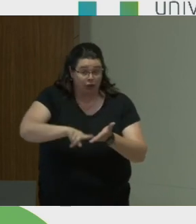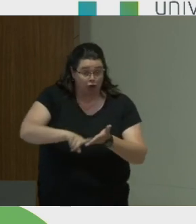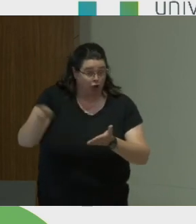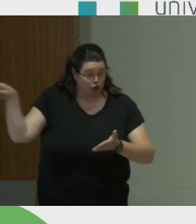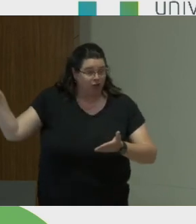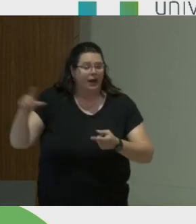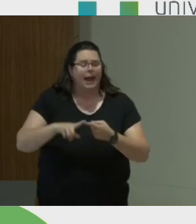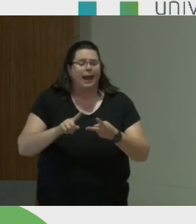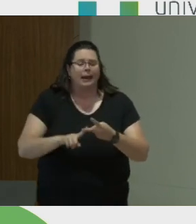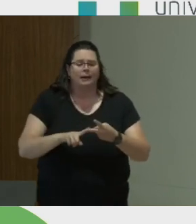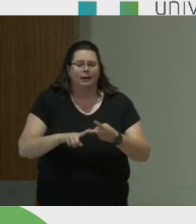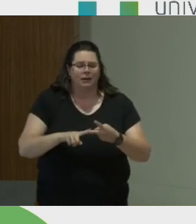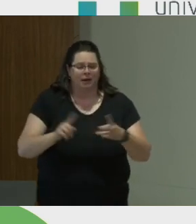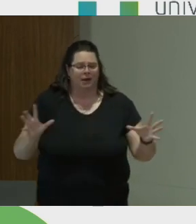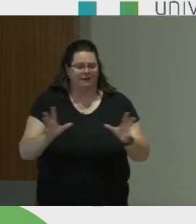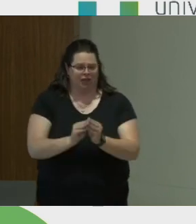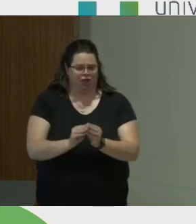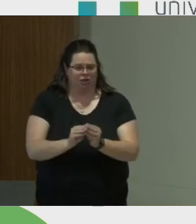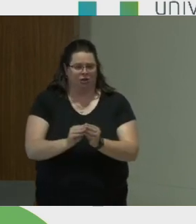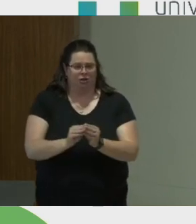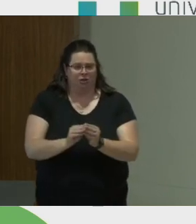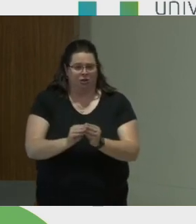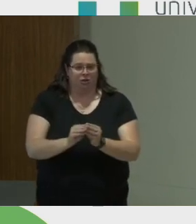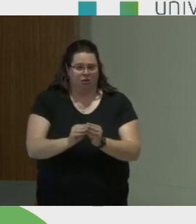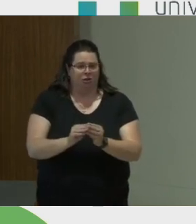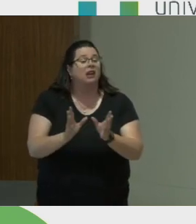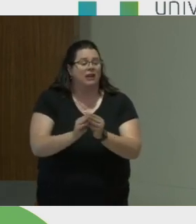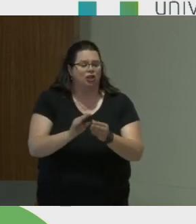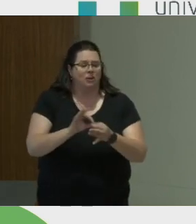Convention on the Rights of Persons with Disabilities.